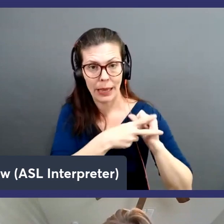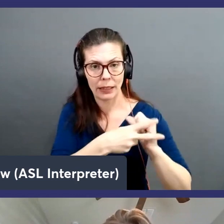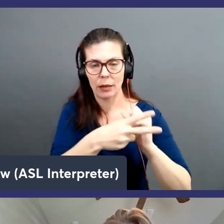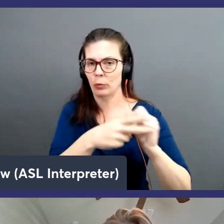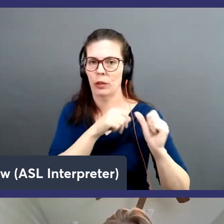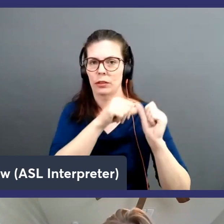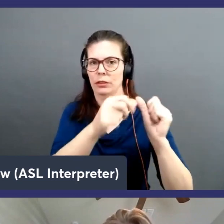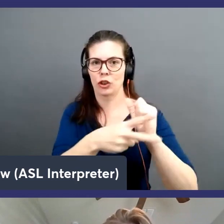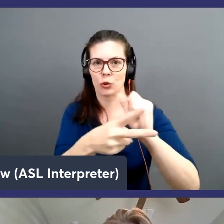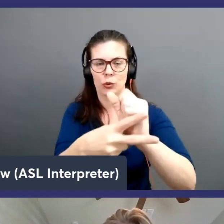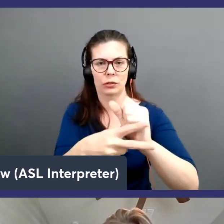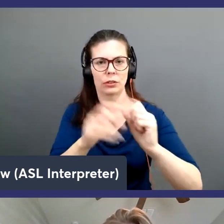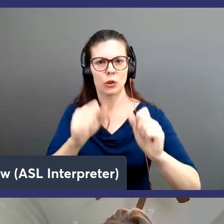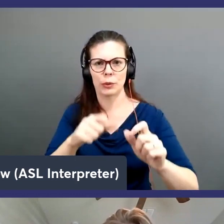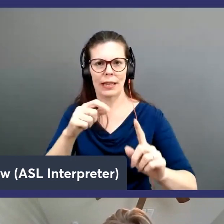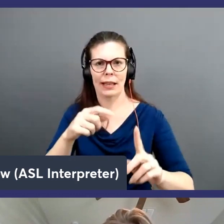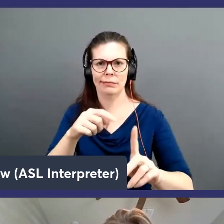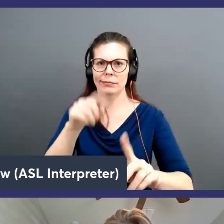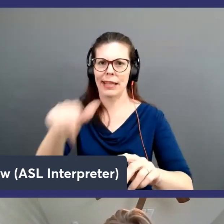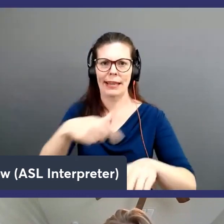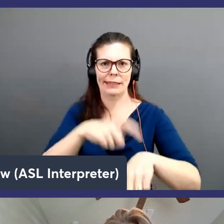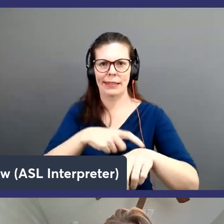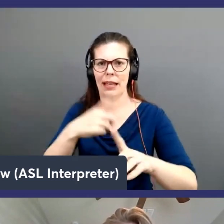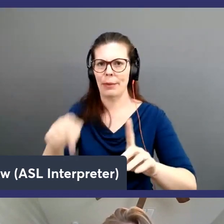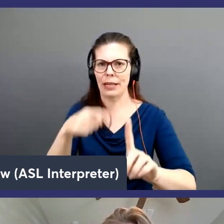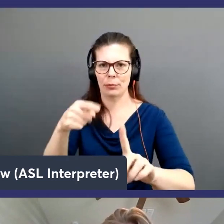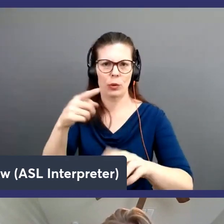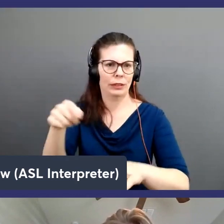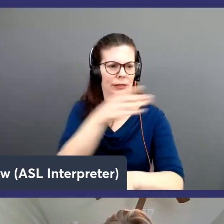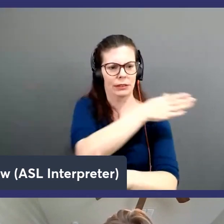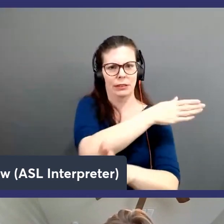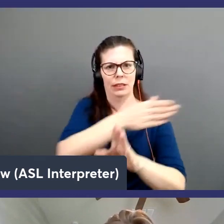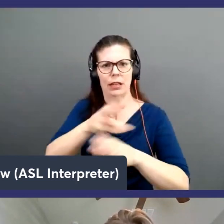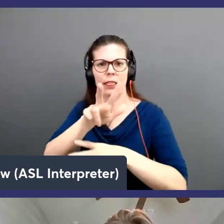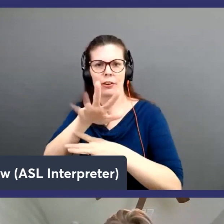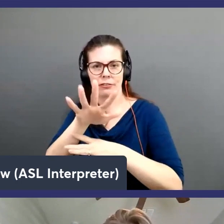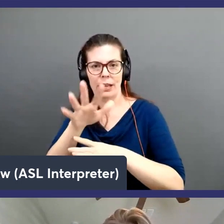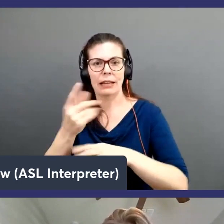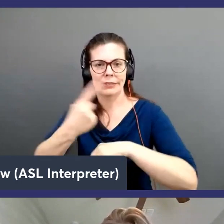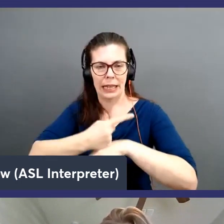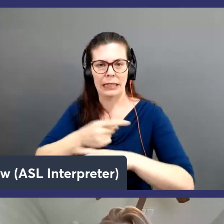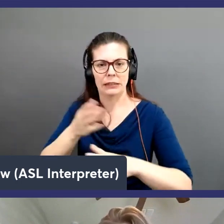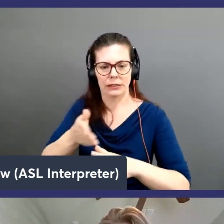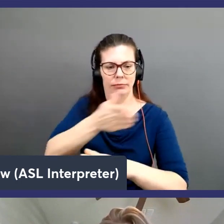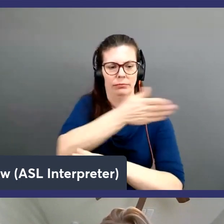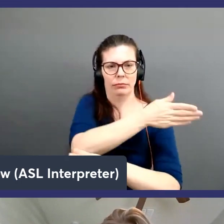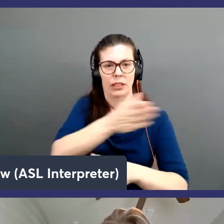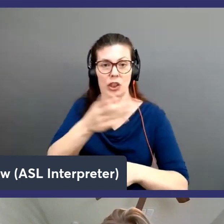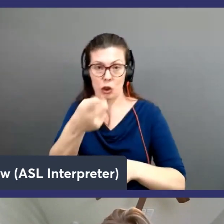be restored to any point in time in the past 35 days and you can specify the point in time during restore.